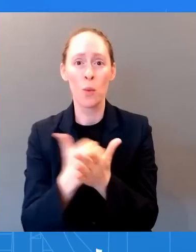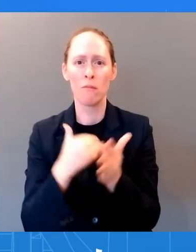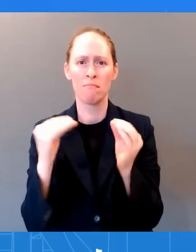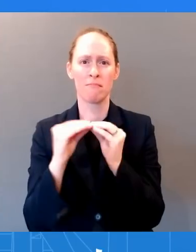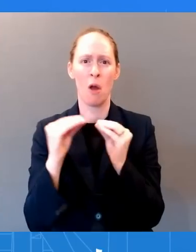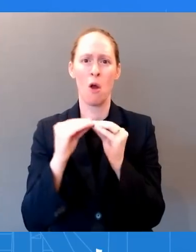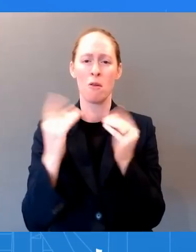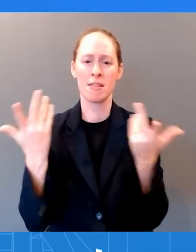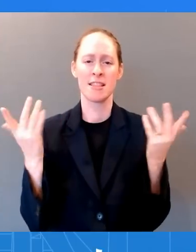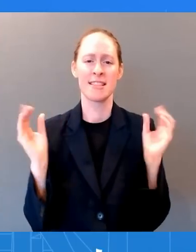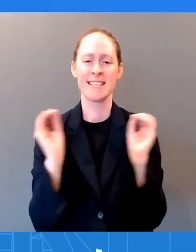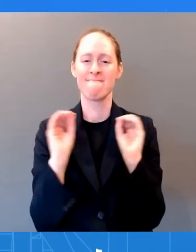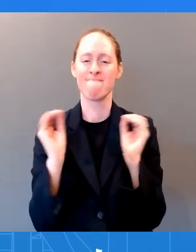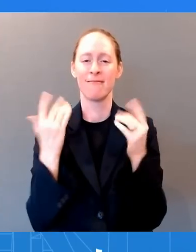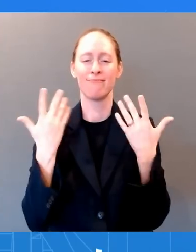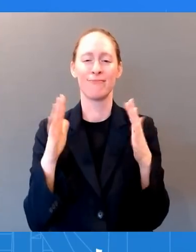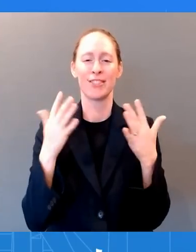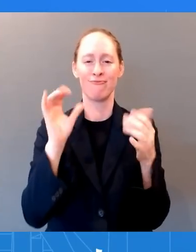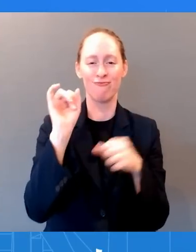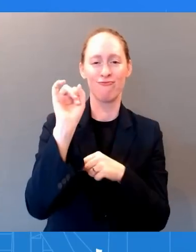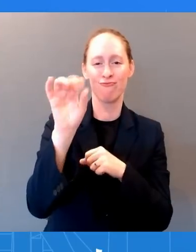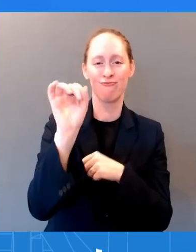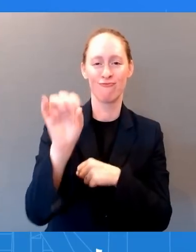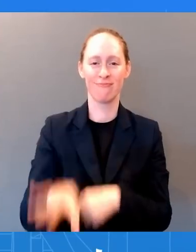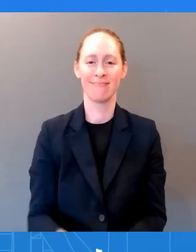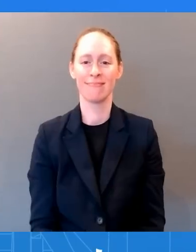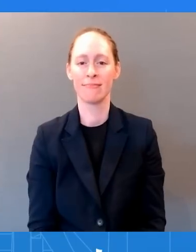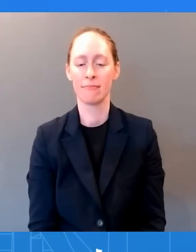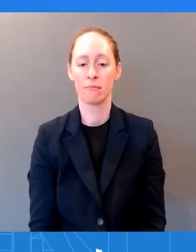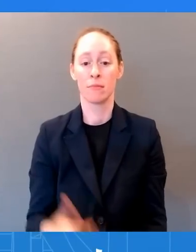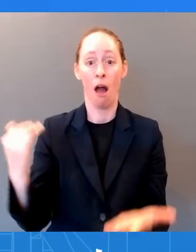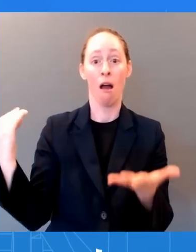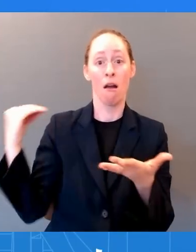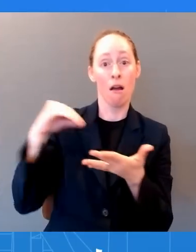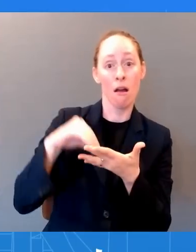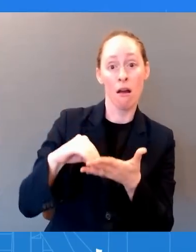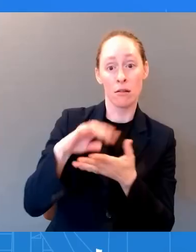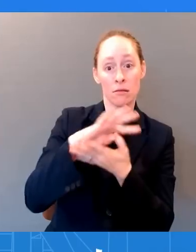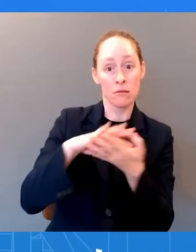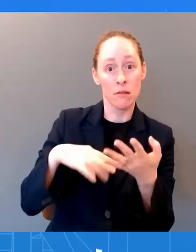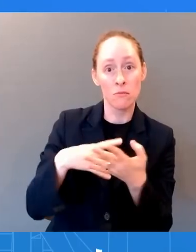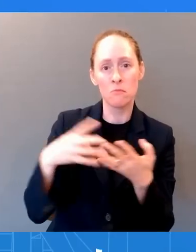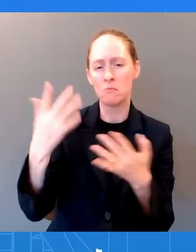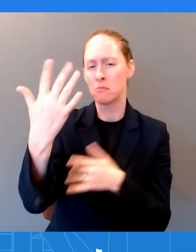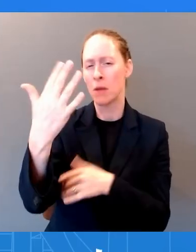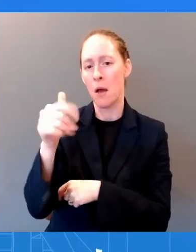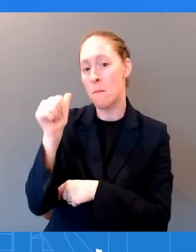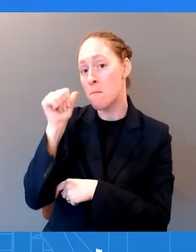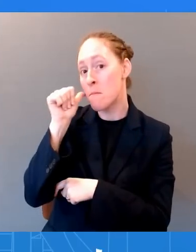anything on his schedule. As you know, he's going to be traveling tomorrow. The Press: One more question on the DNI.